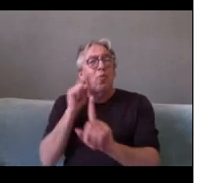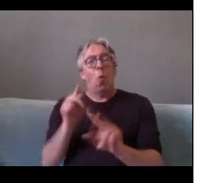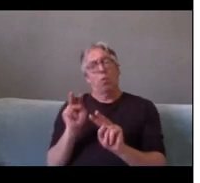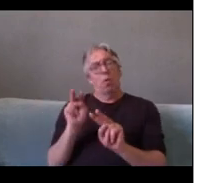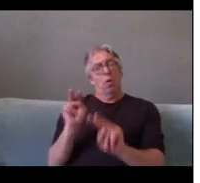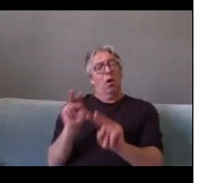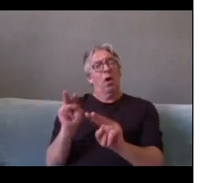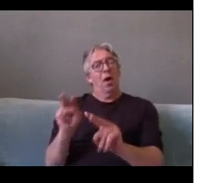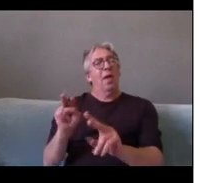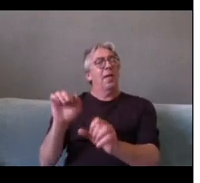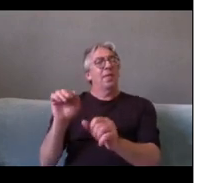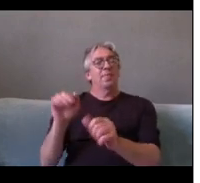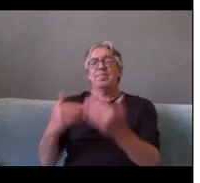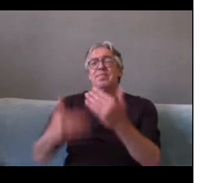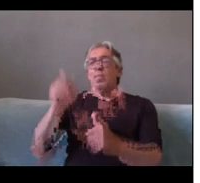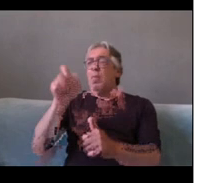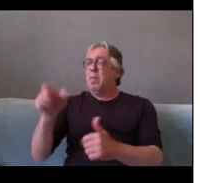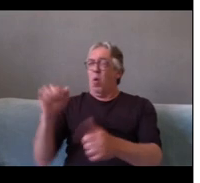of persons with disabilities.